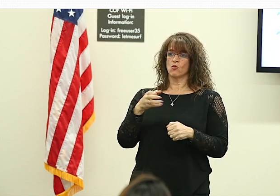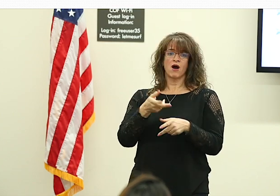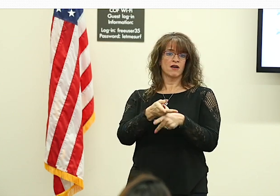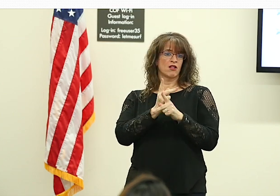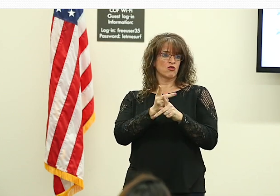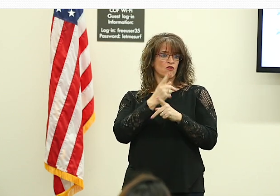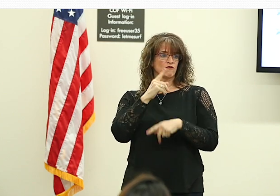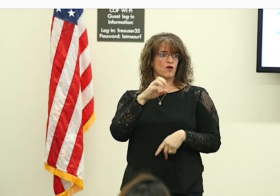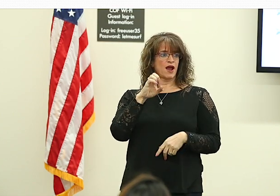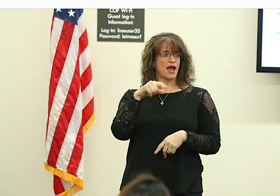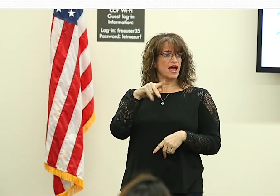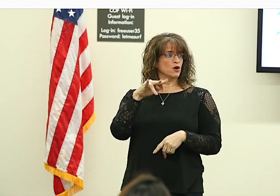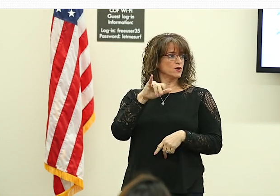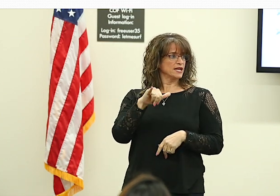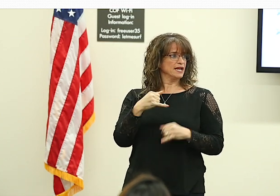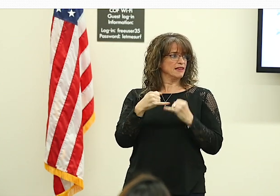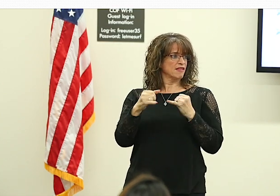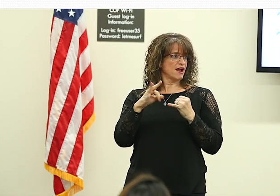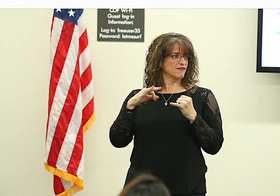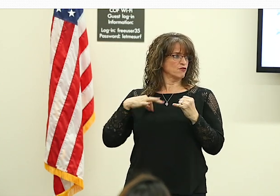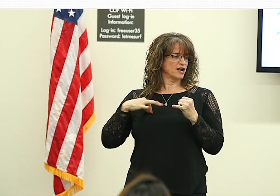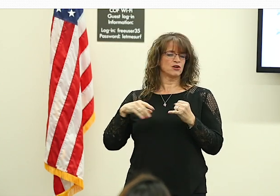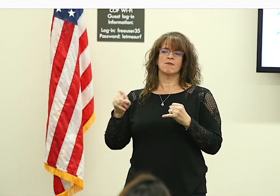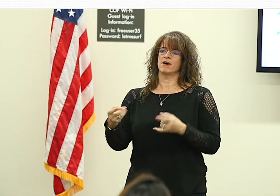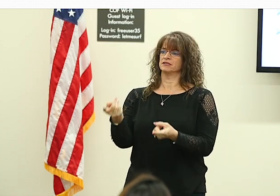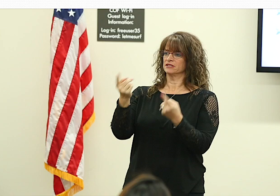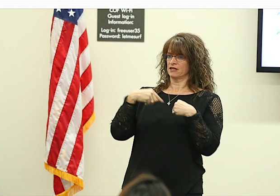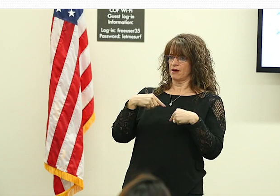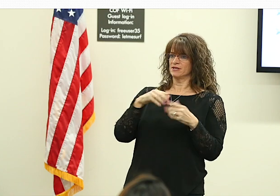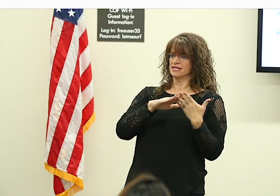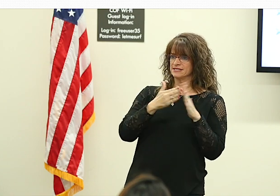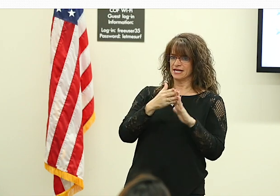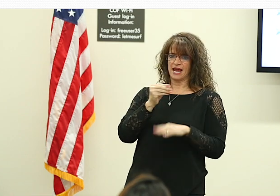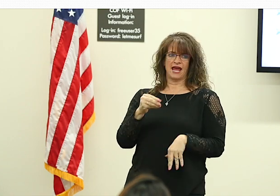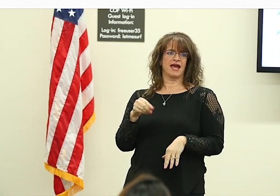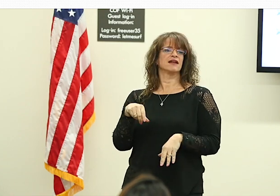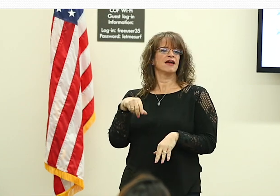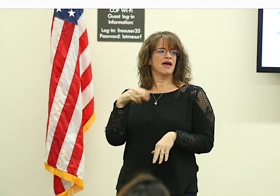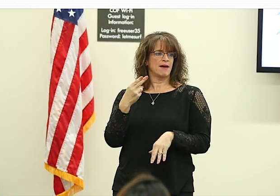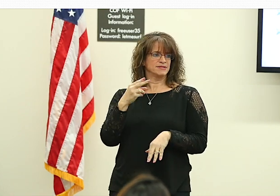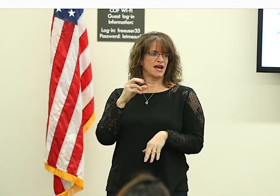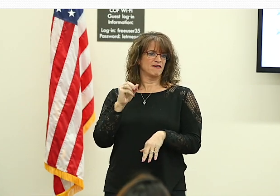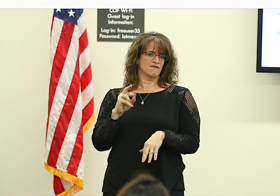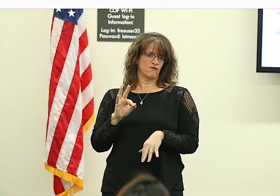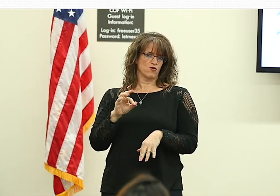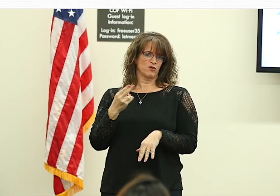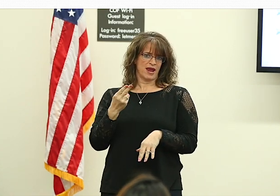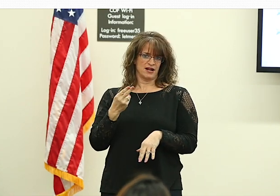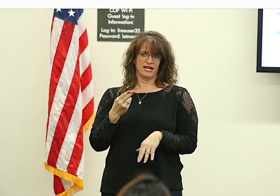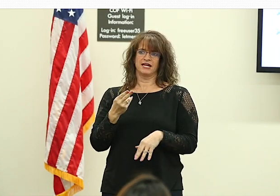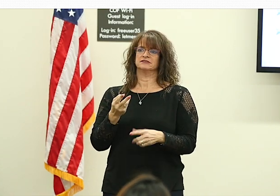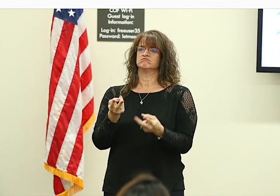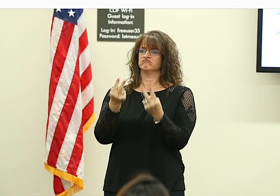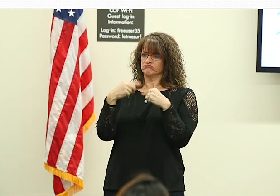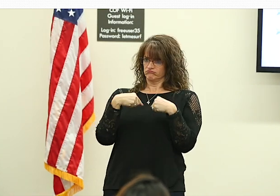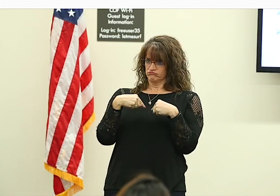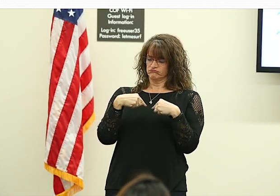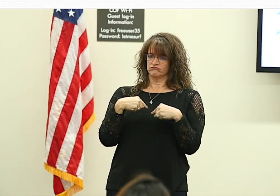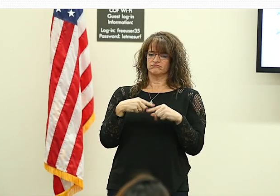you have to come to Habitat in the city to get approval. We have to look at it and make sure it's not going to put you in a position